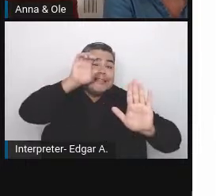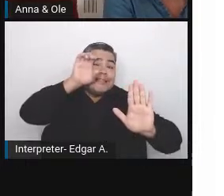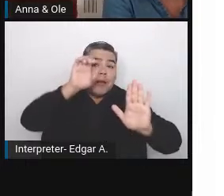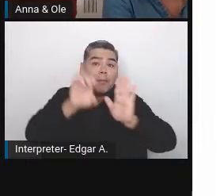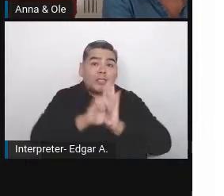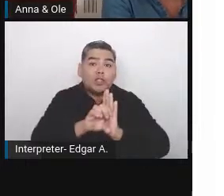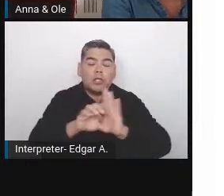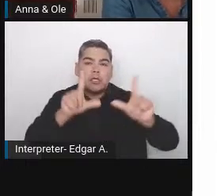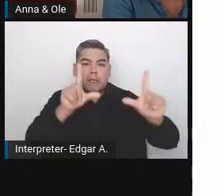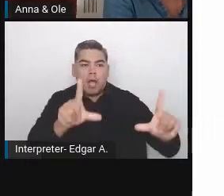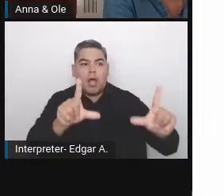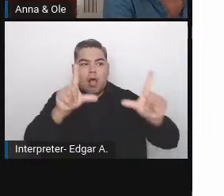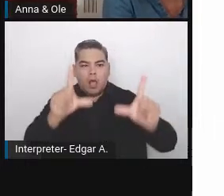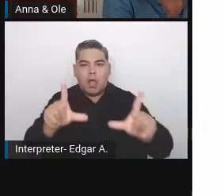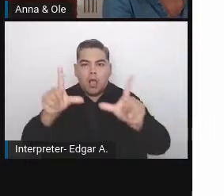One more thing that we